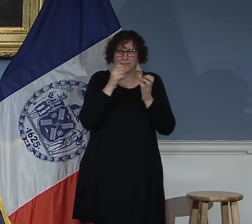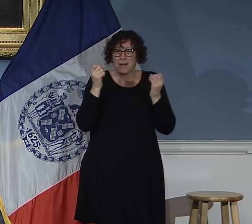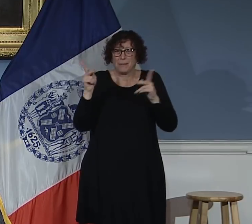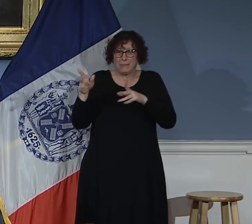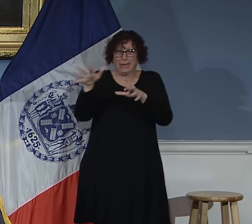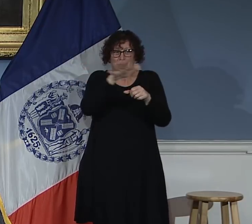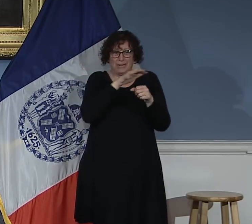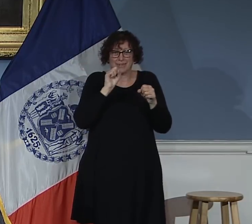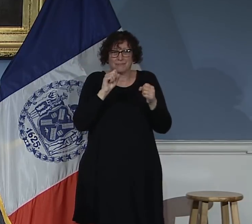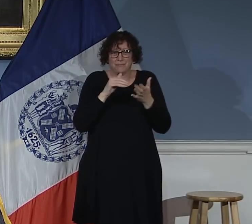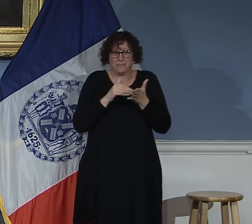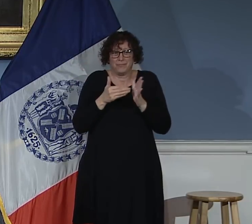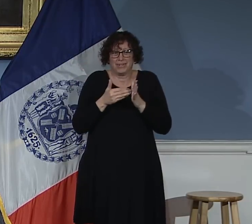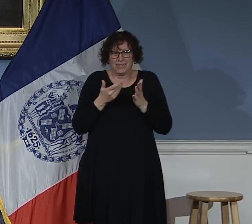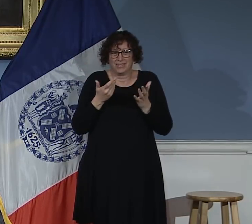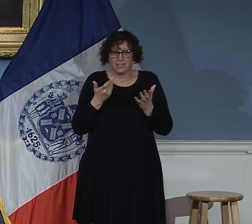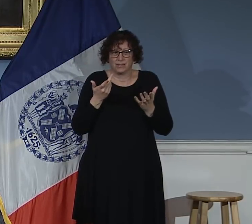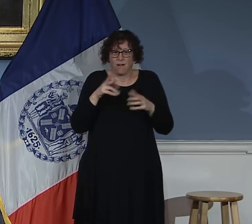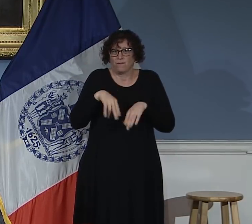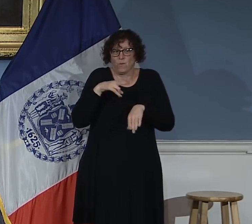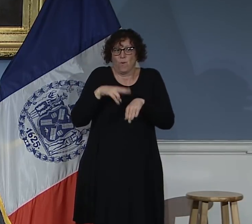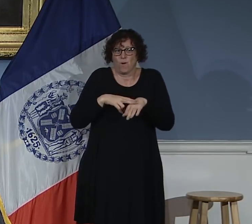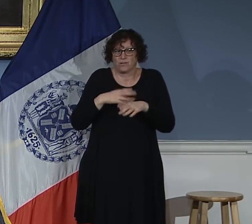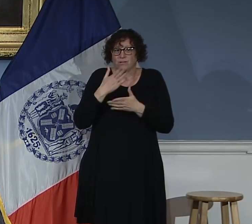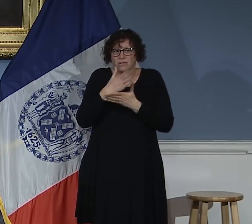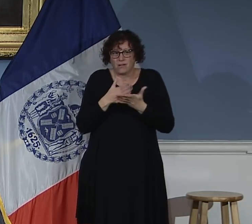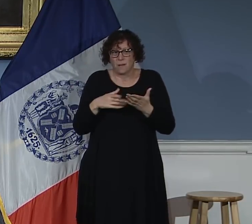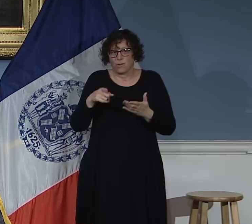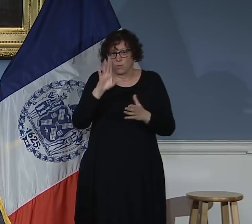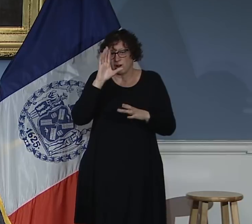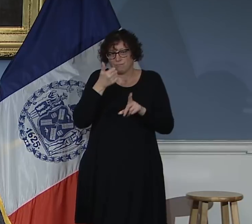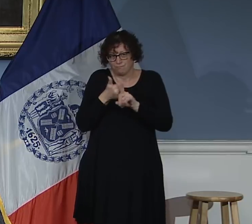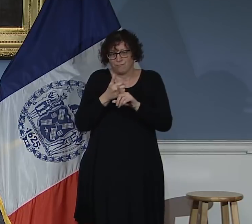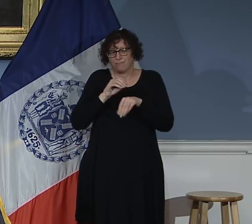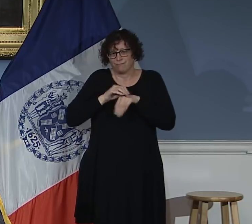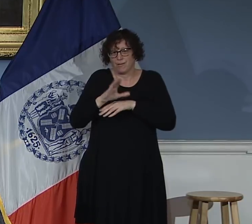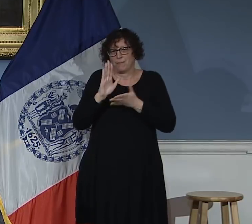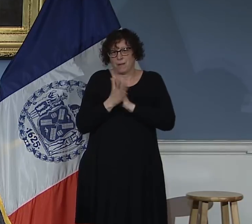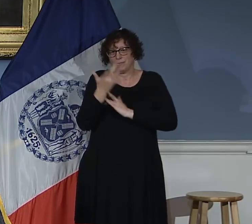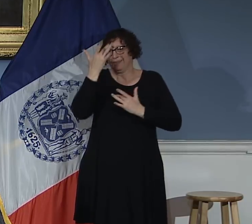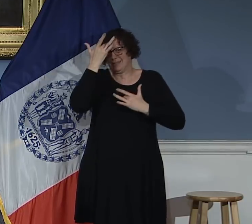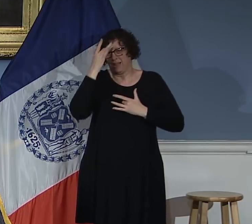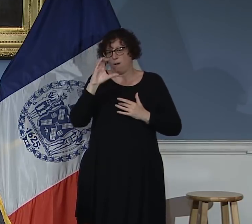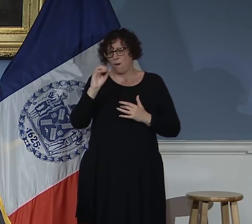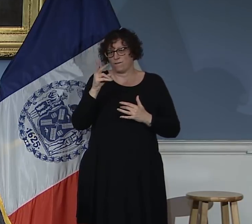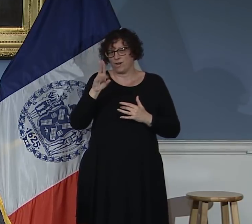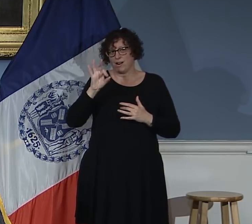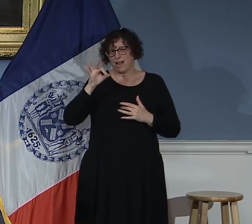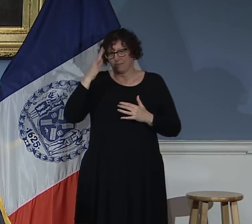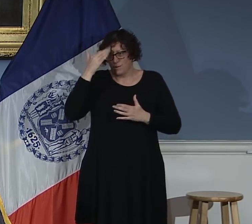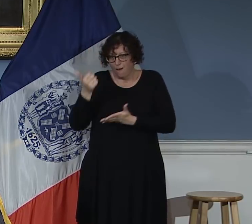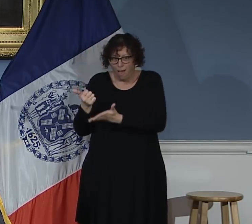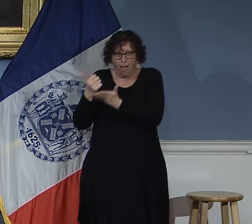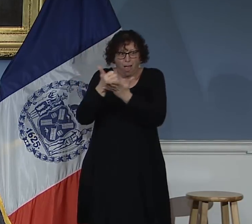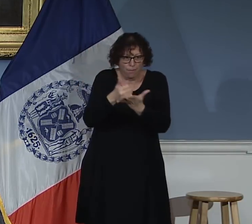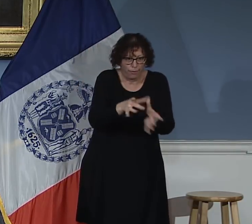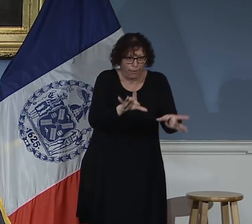NE WYORKER.S LA OT OF PEOPLE WILL BE INFECTED BY ISTH DISESAE. THANK GOD, A LOT OF MEMBERS OF THE